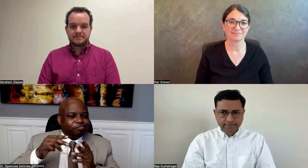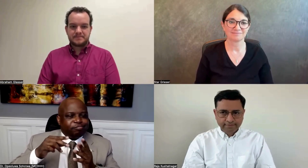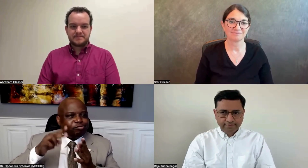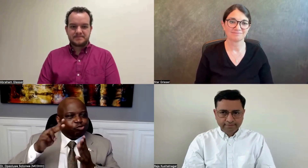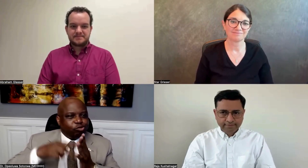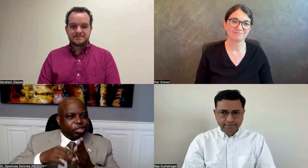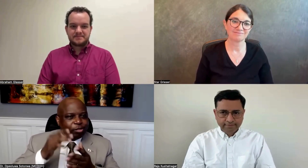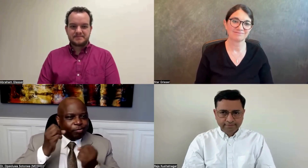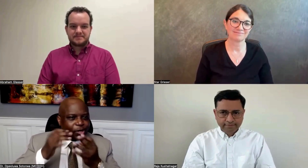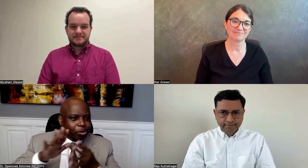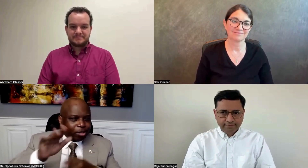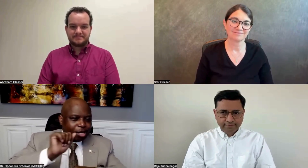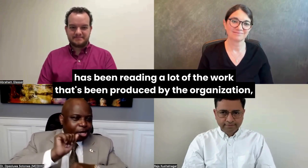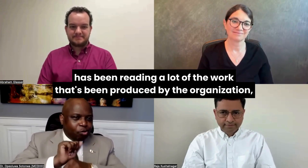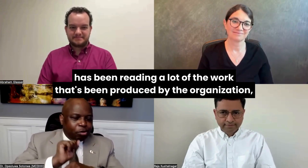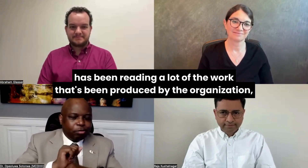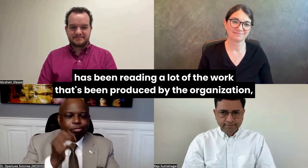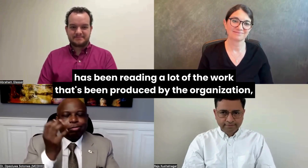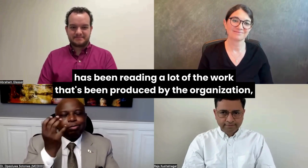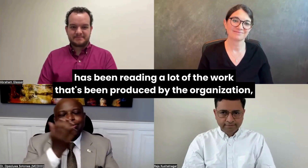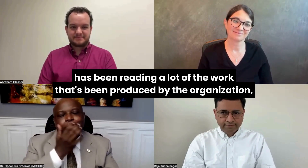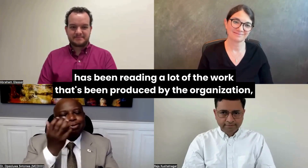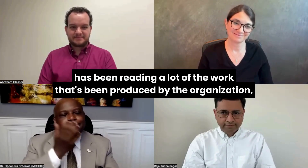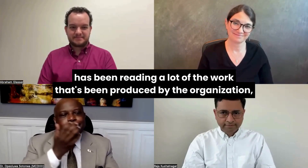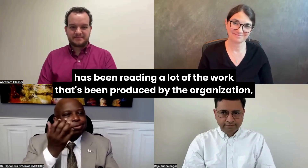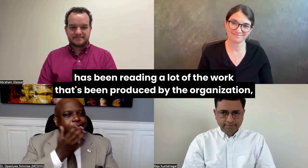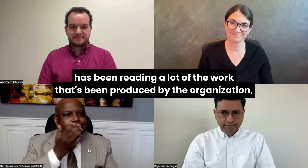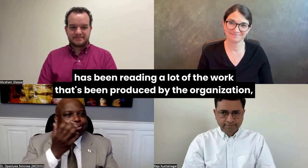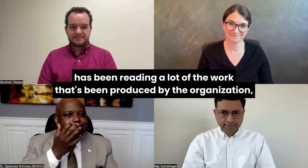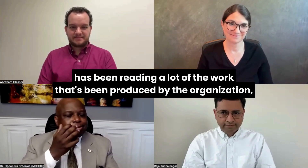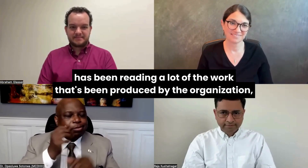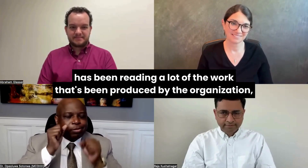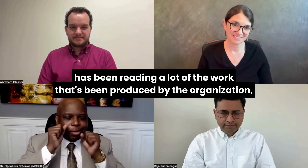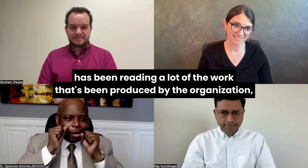has been reading a lot of the work that's been produced by the organization, which is phenomenal.